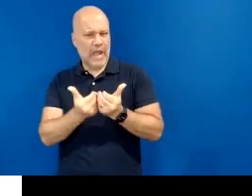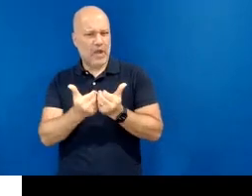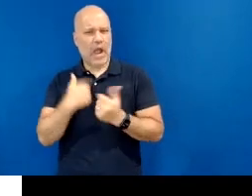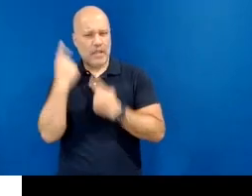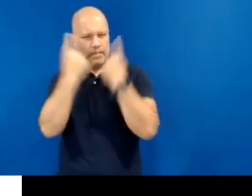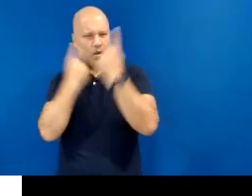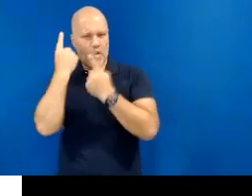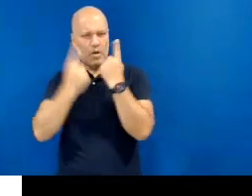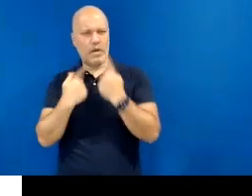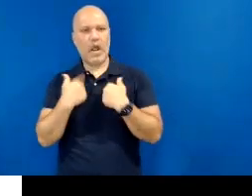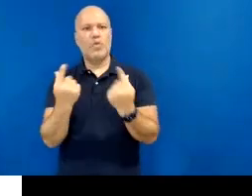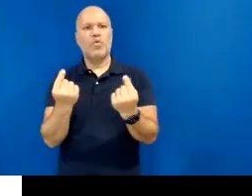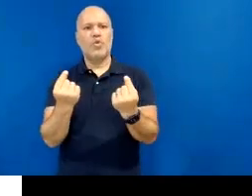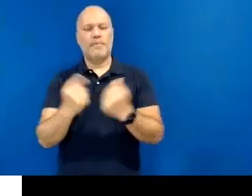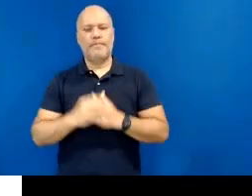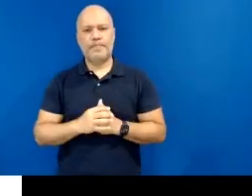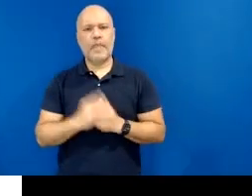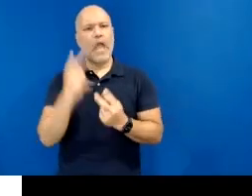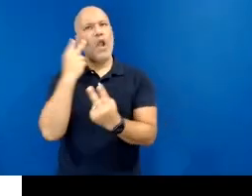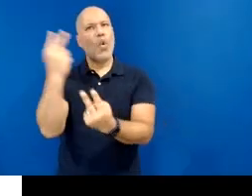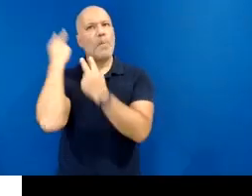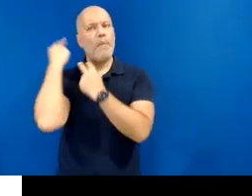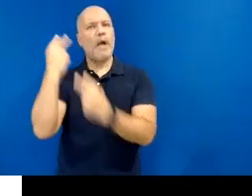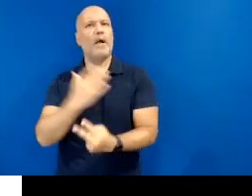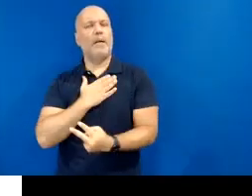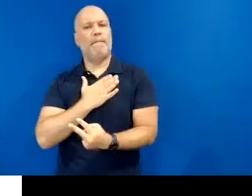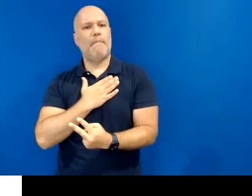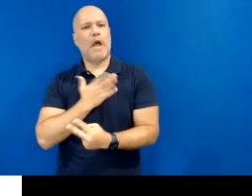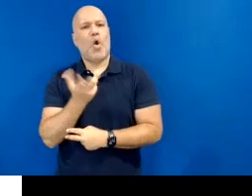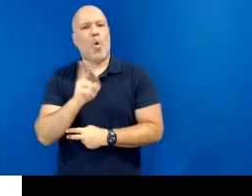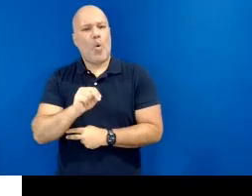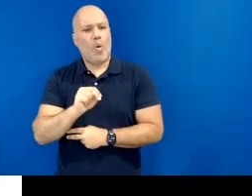was to reflect on my own self as an instructor